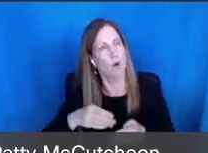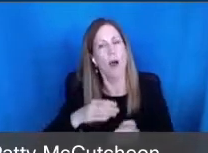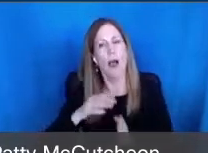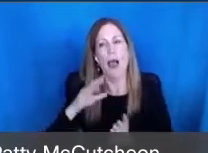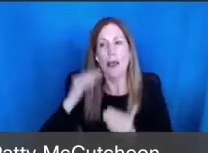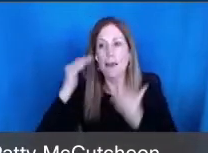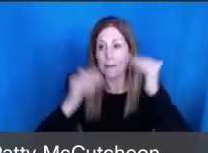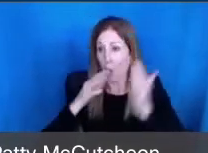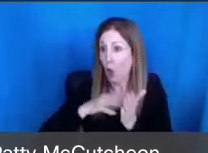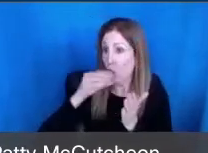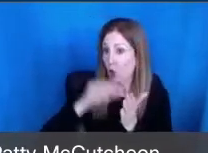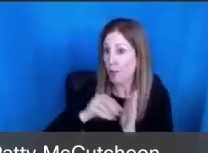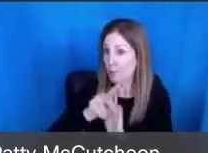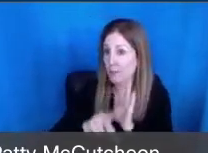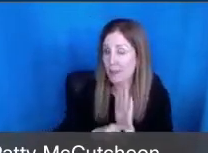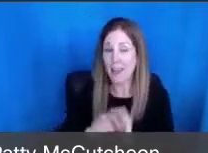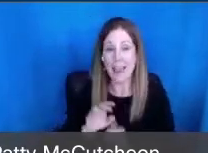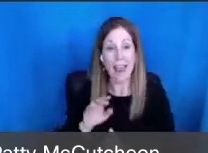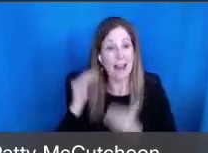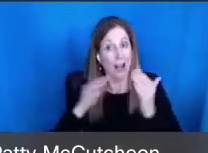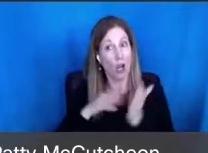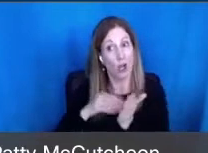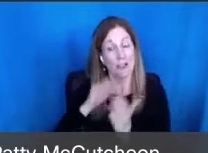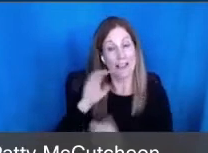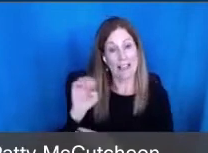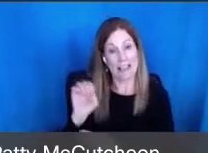in eLearning plays a big part in making engaging training for adult learners.